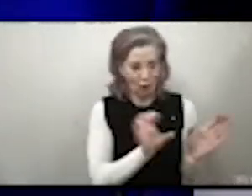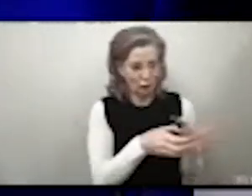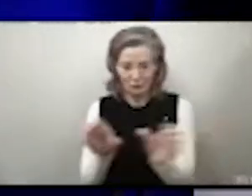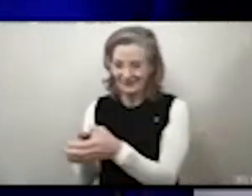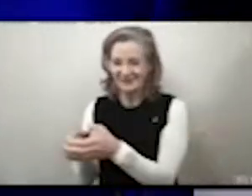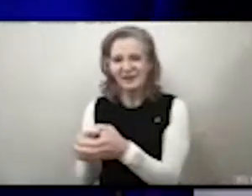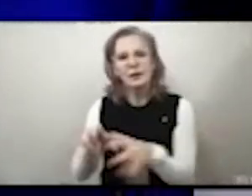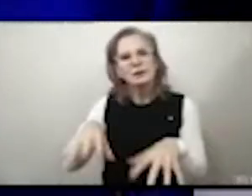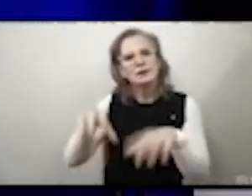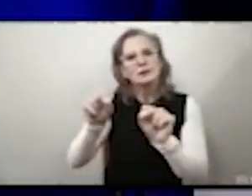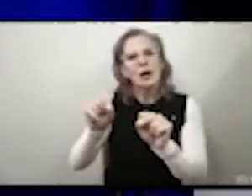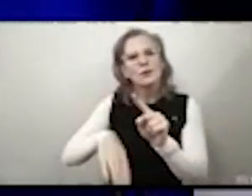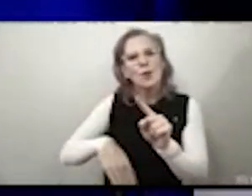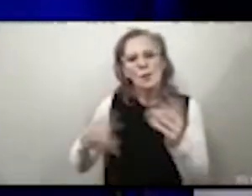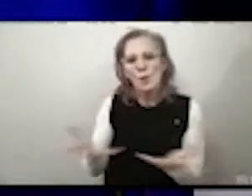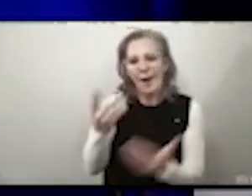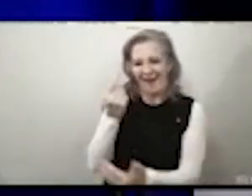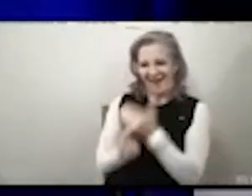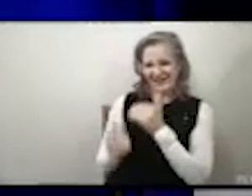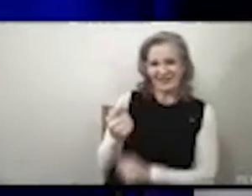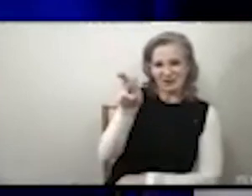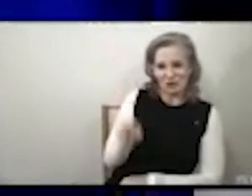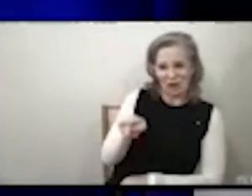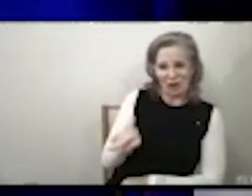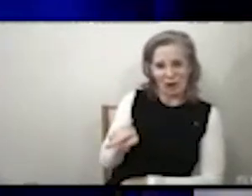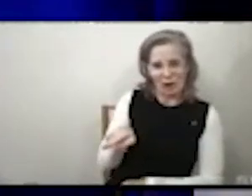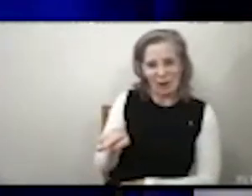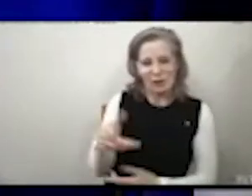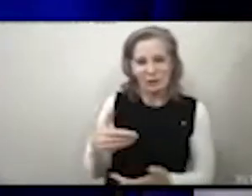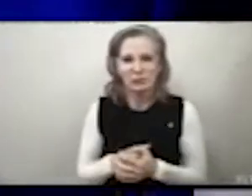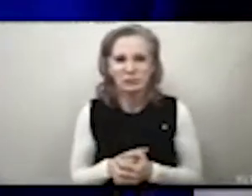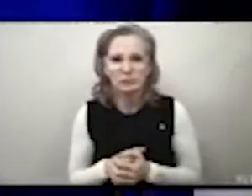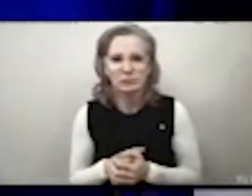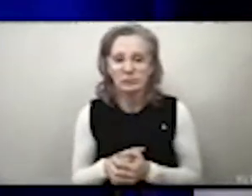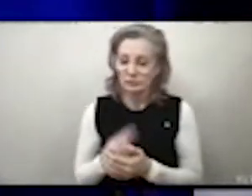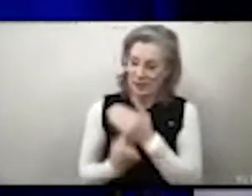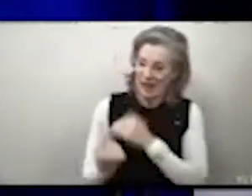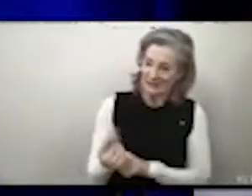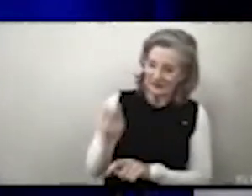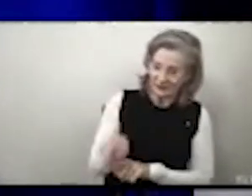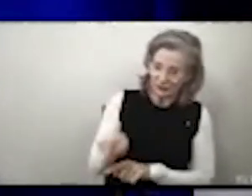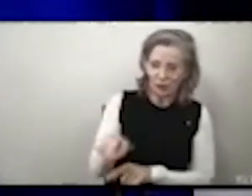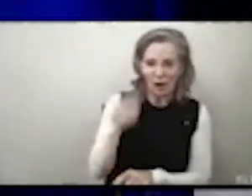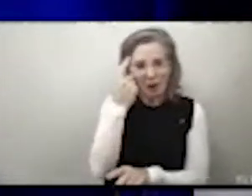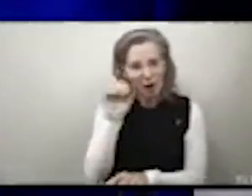And it's about the individual understanding what their risks are and that's personal risk, but it's also at